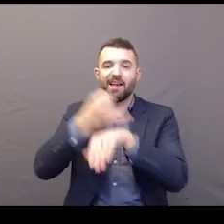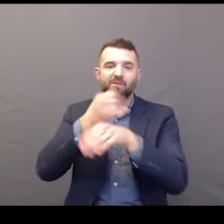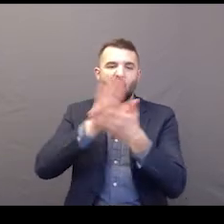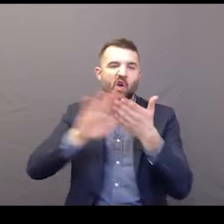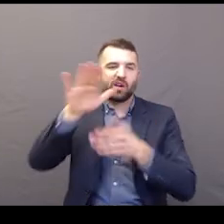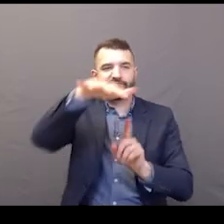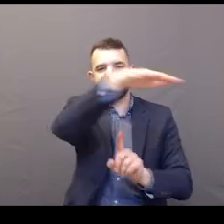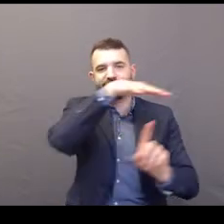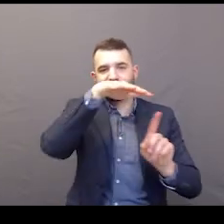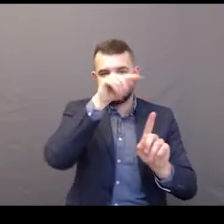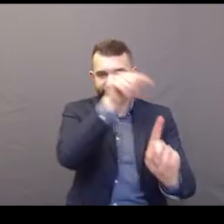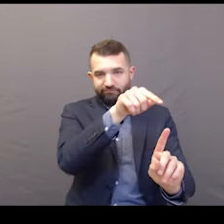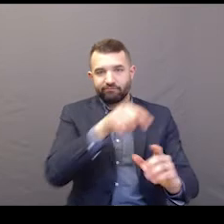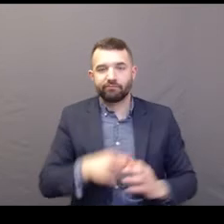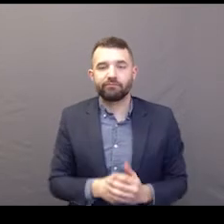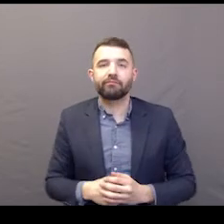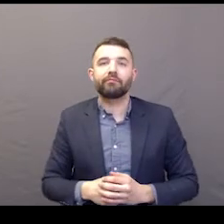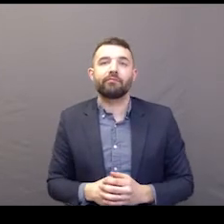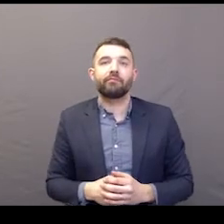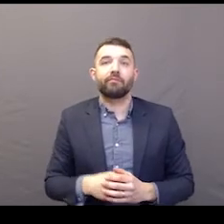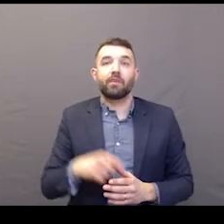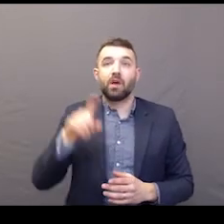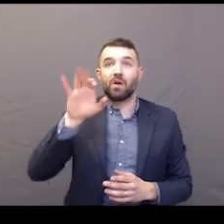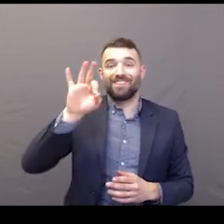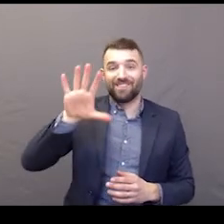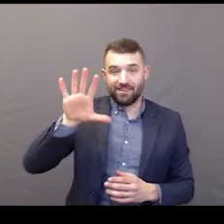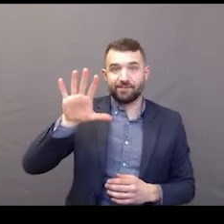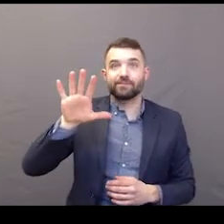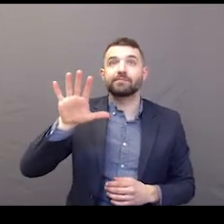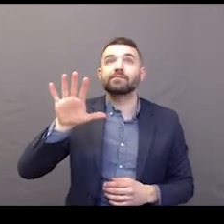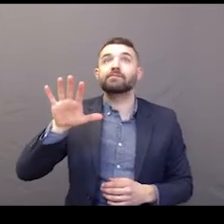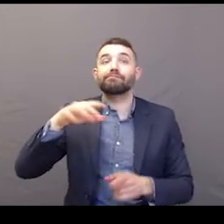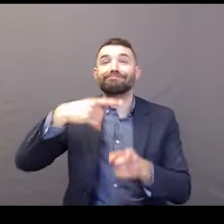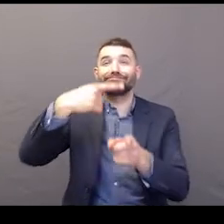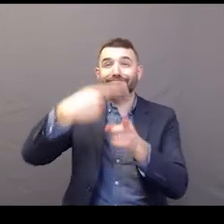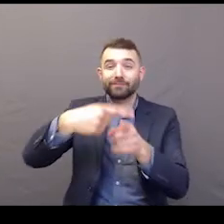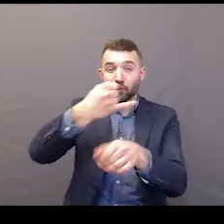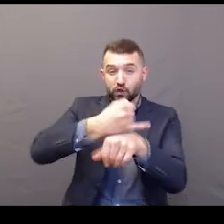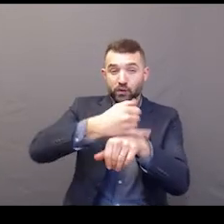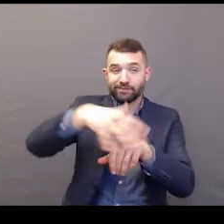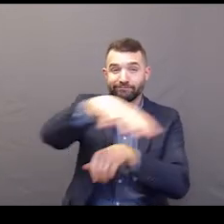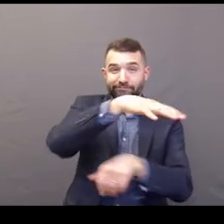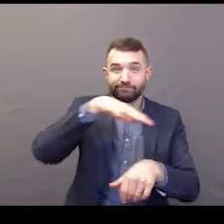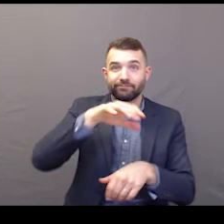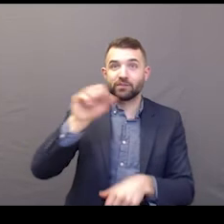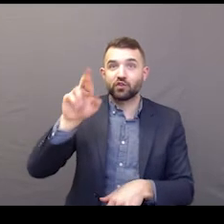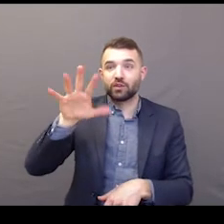Beardslee Boulevard and NE 195th Street and the SR 522/I-405 Transit Hub.